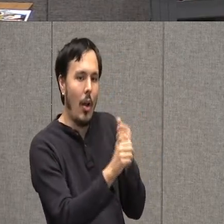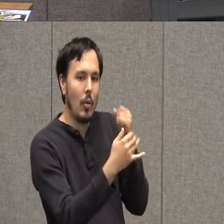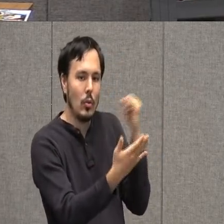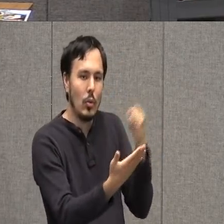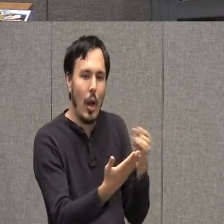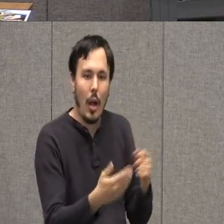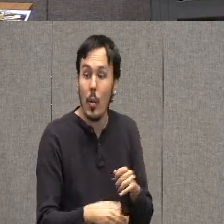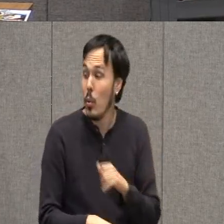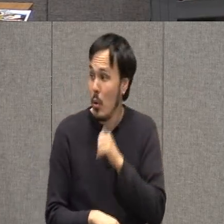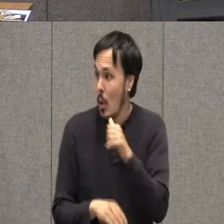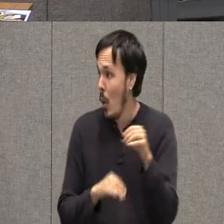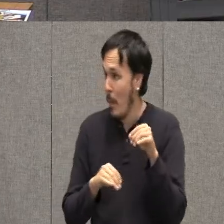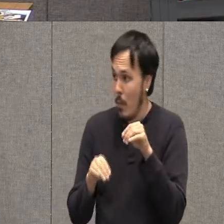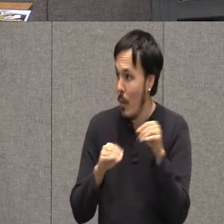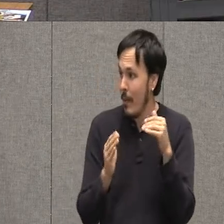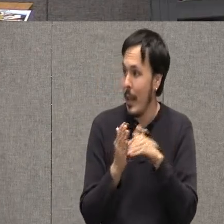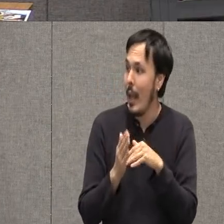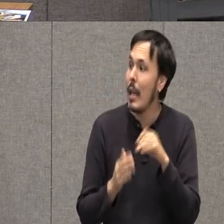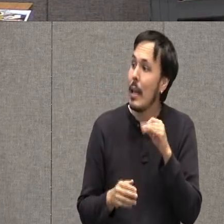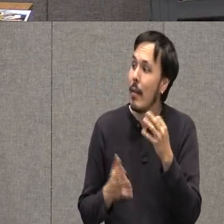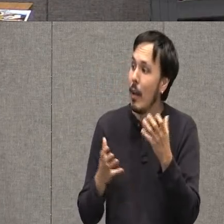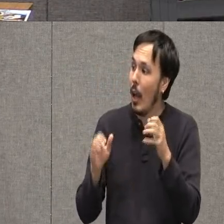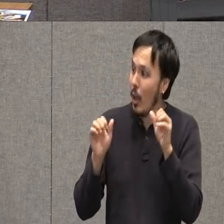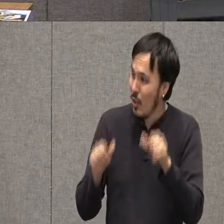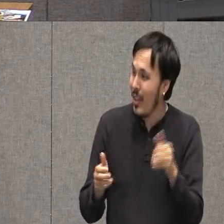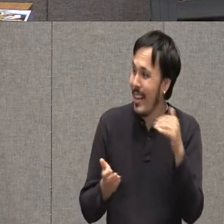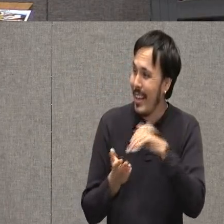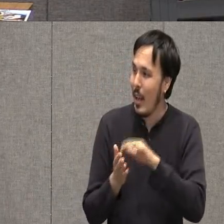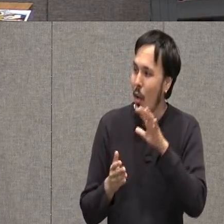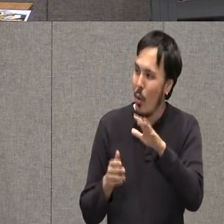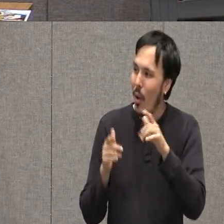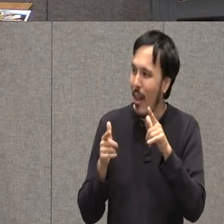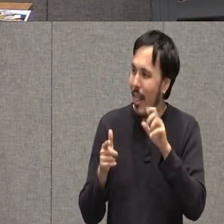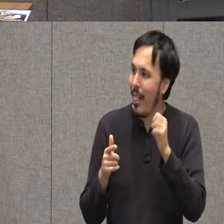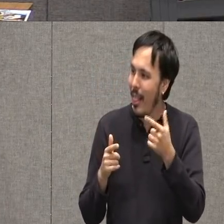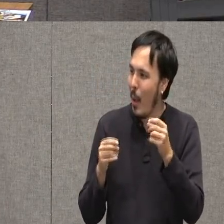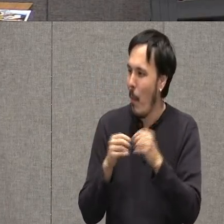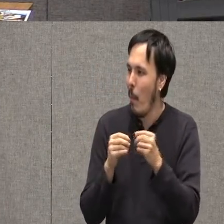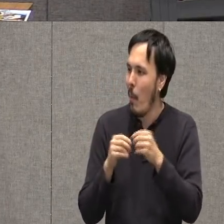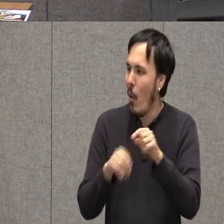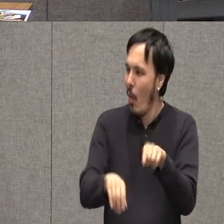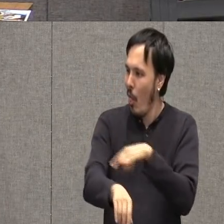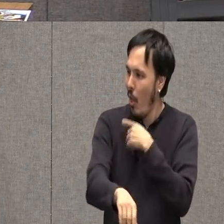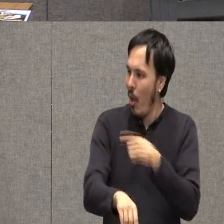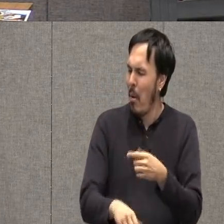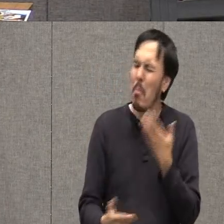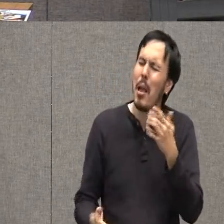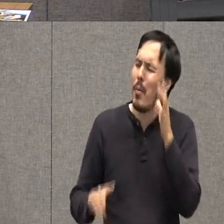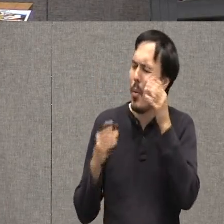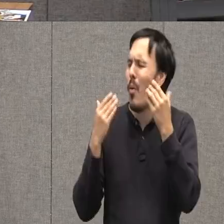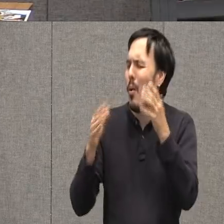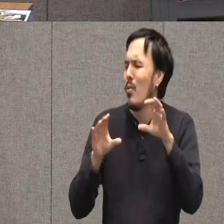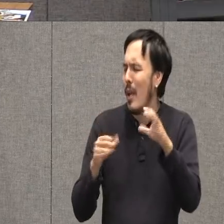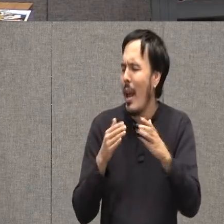If I could do it again, I would make my legs longer. Maybe I'll just do that right now. I think you can. Okay, I'm gonna make the legs longer.